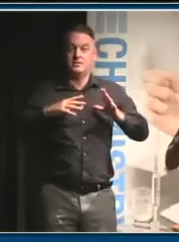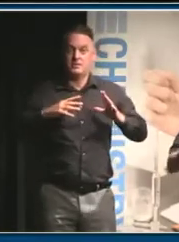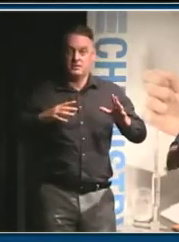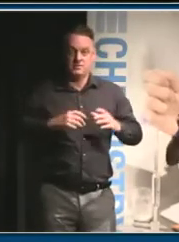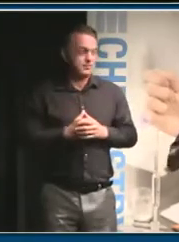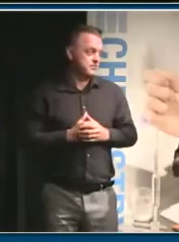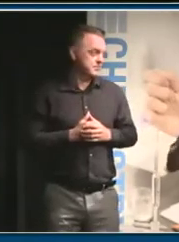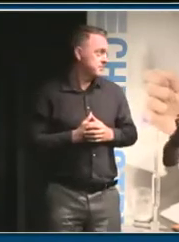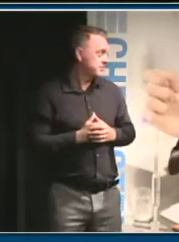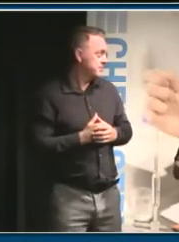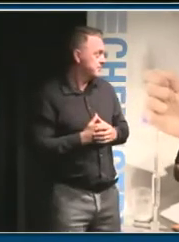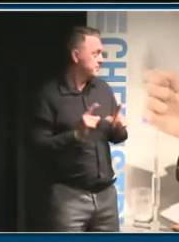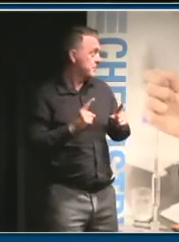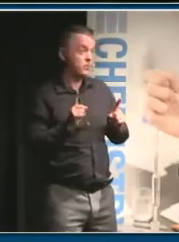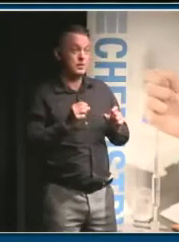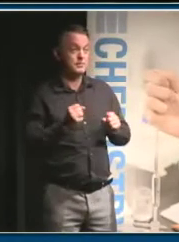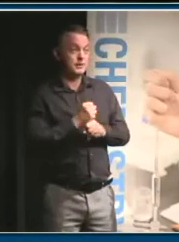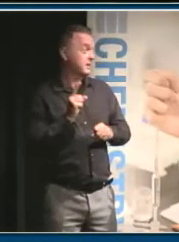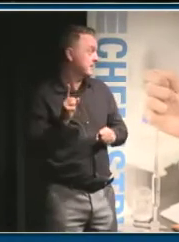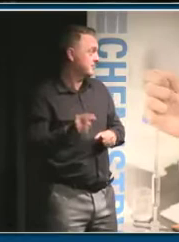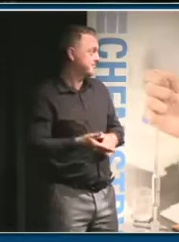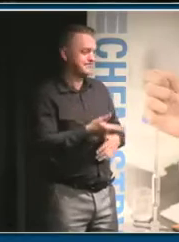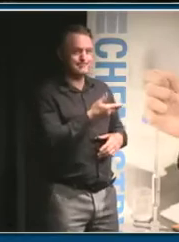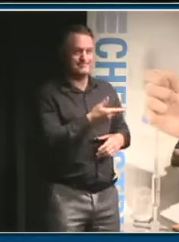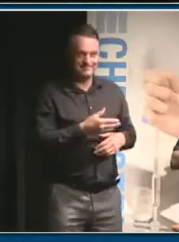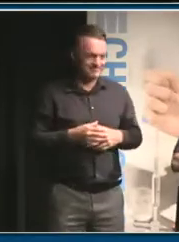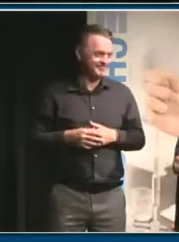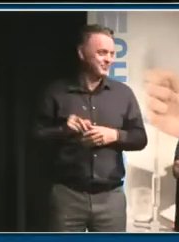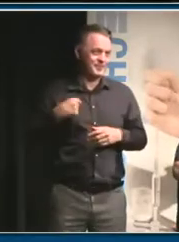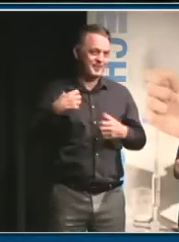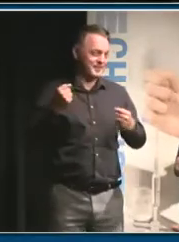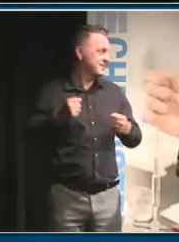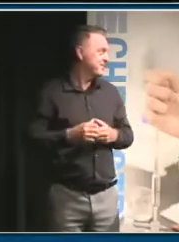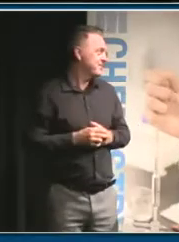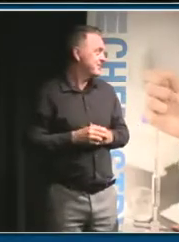what started all this is cash register receipts so we've got that. But the point here is I would